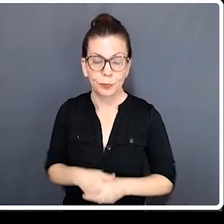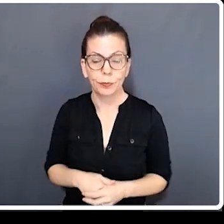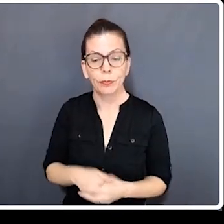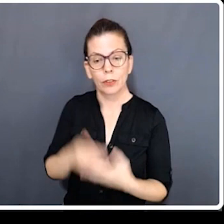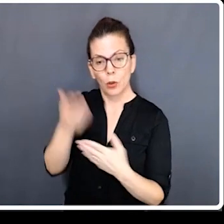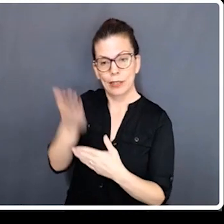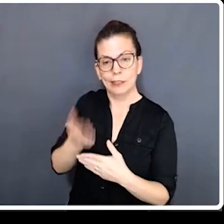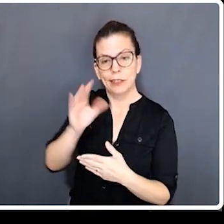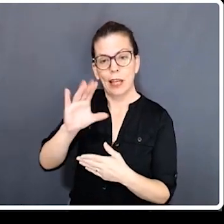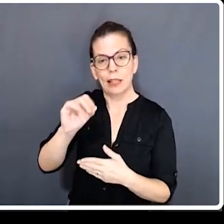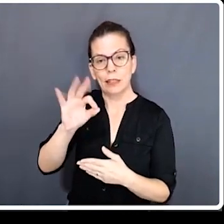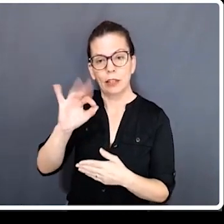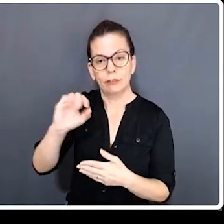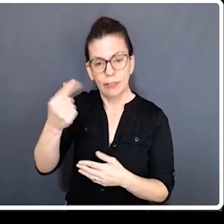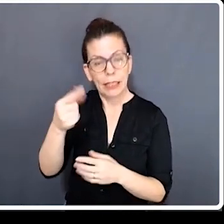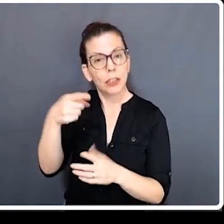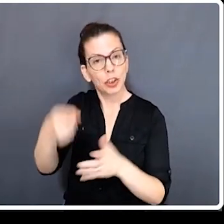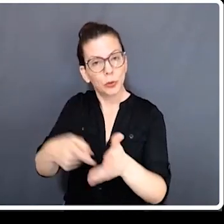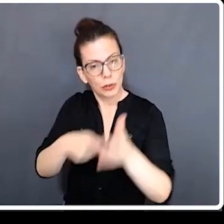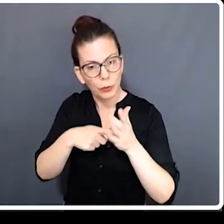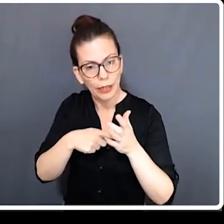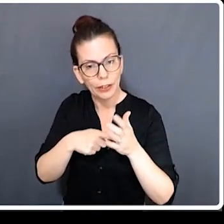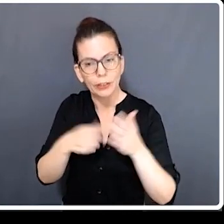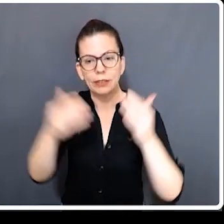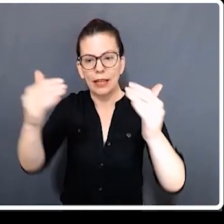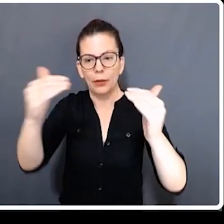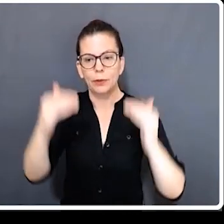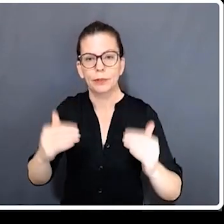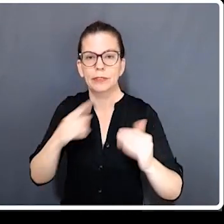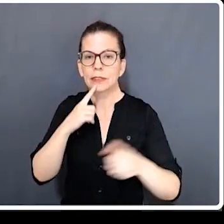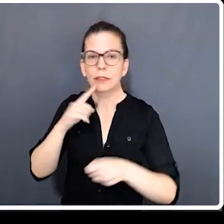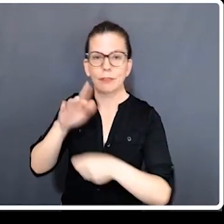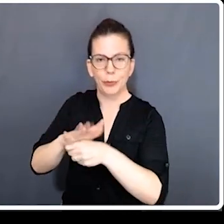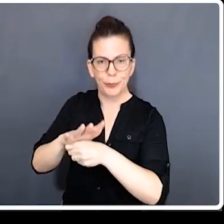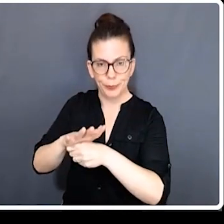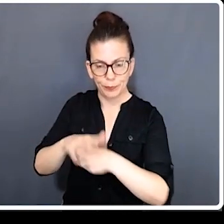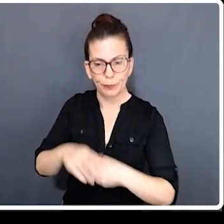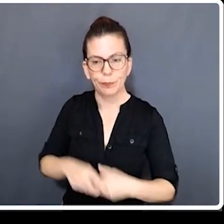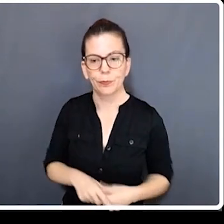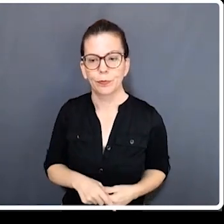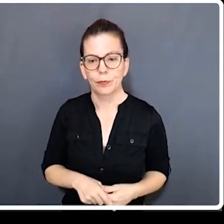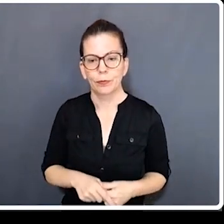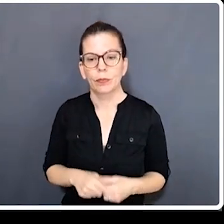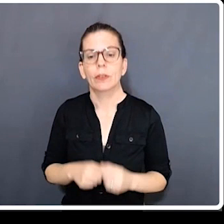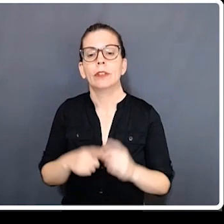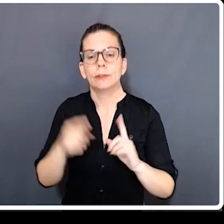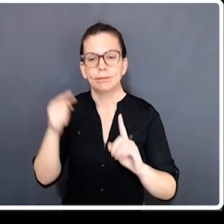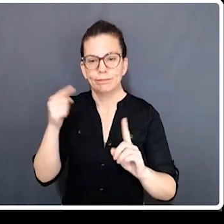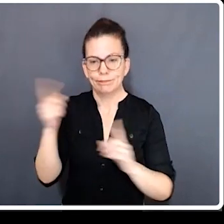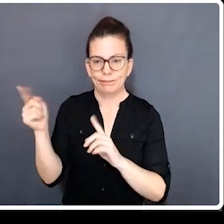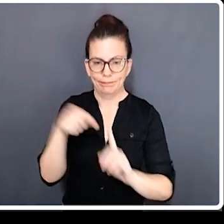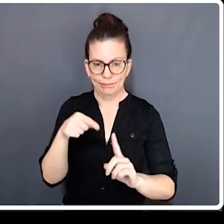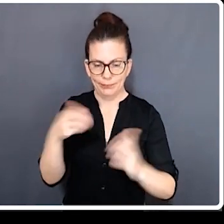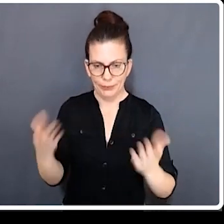And so these are the configurations you will require, and I'm gonna go down and just hit confirm, which basically takes me here.